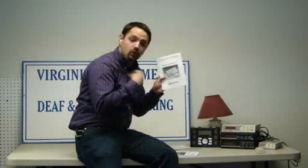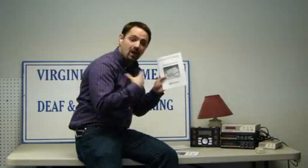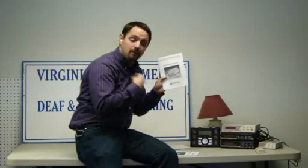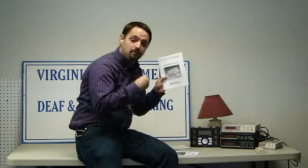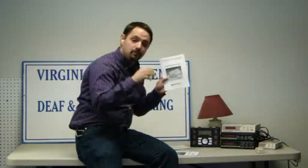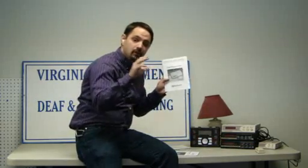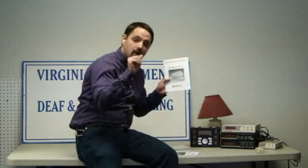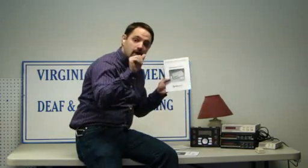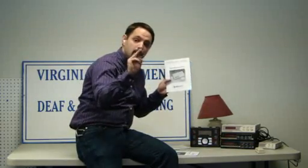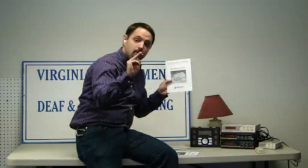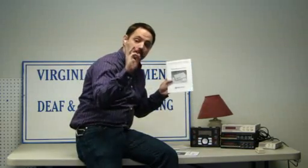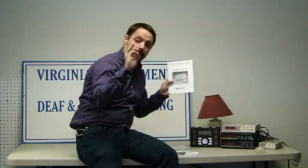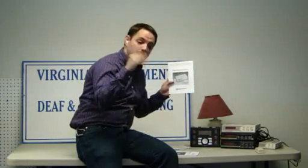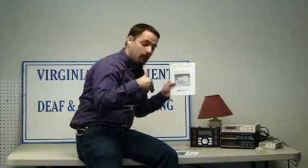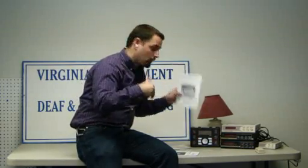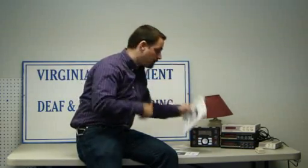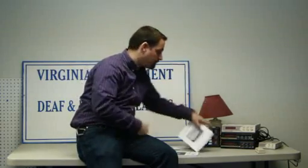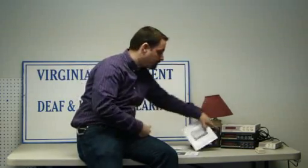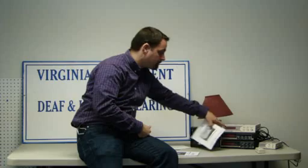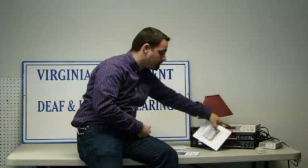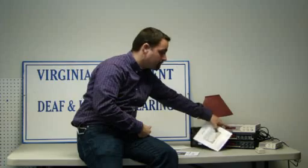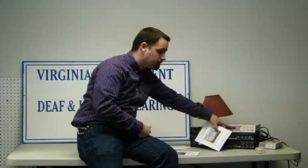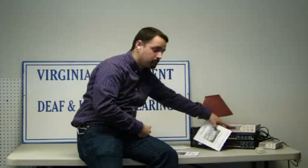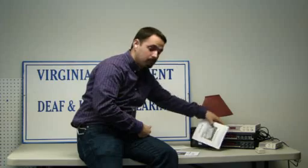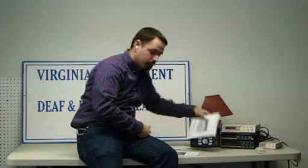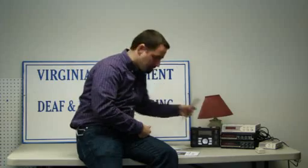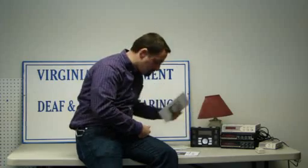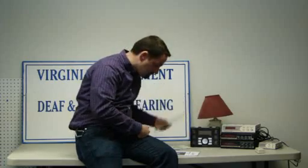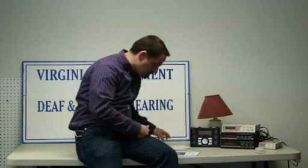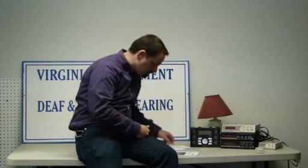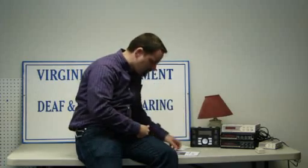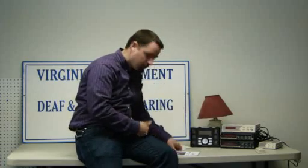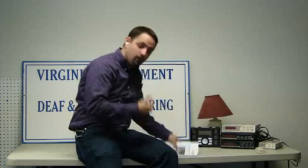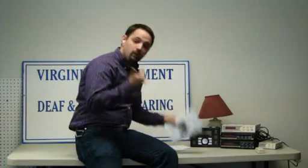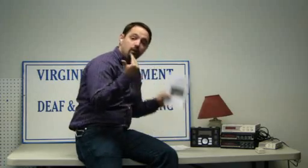white AM-6000